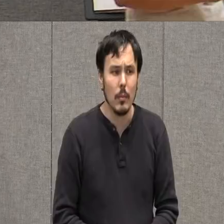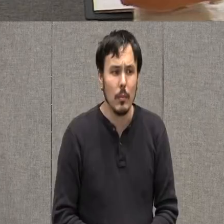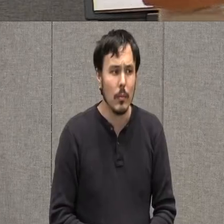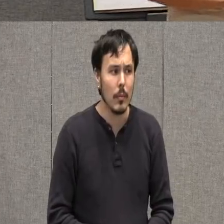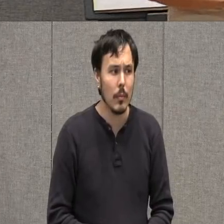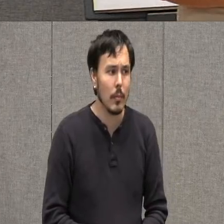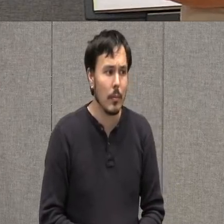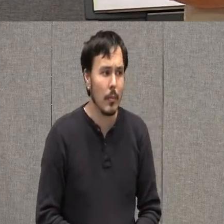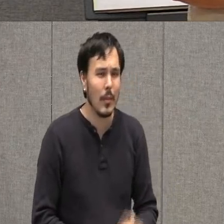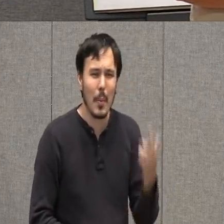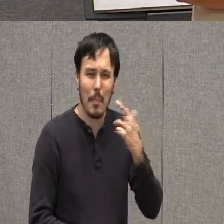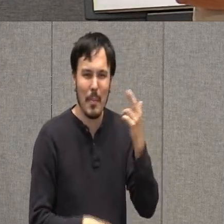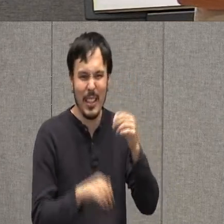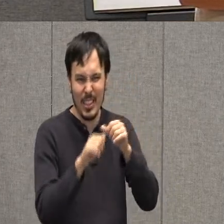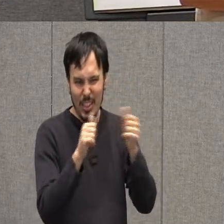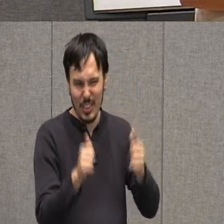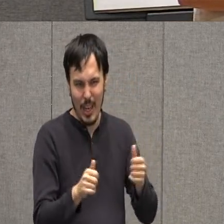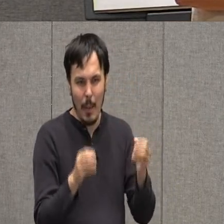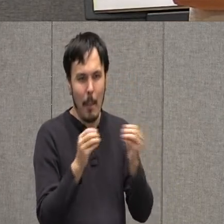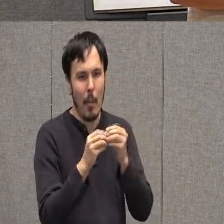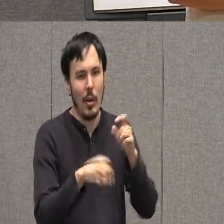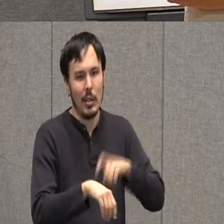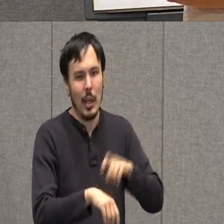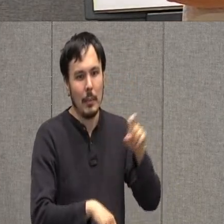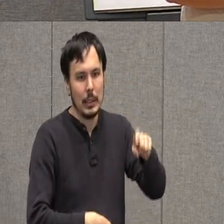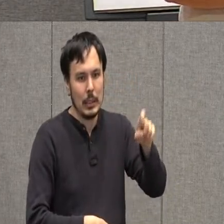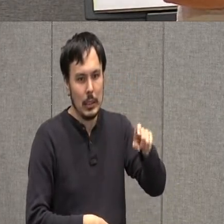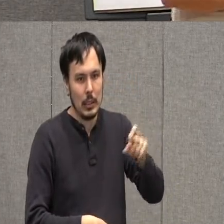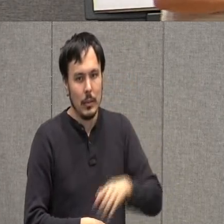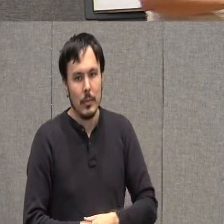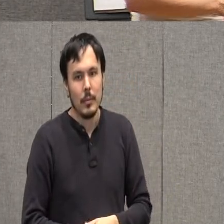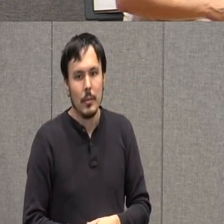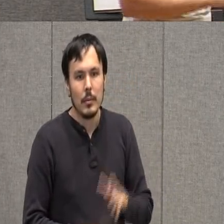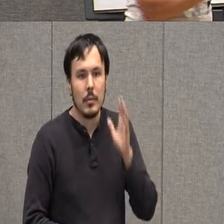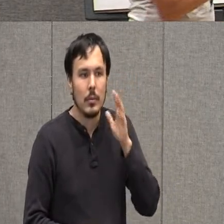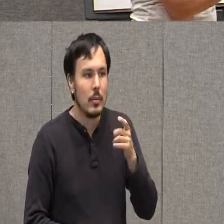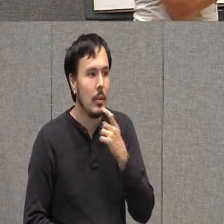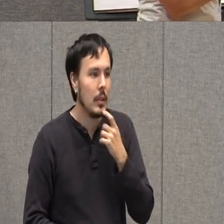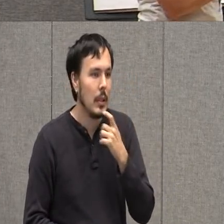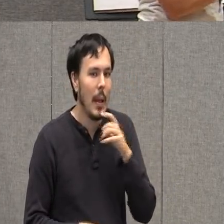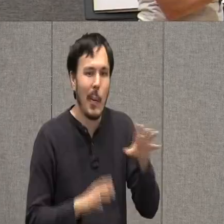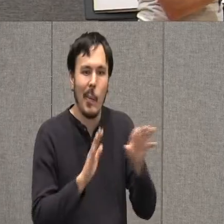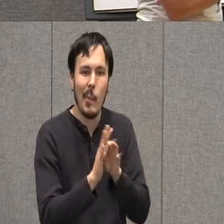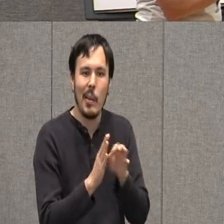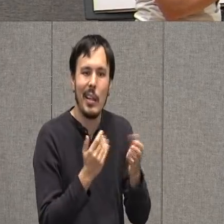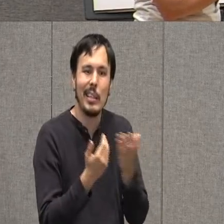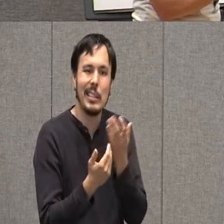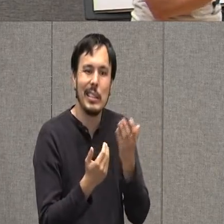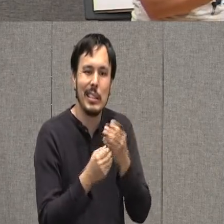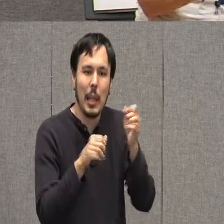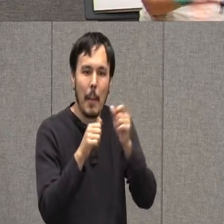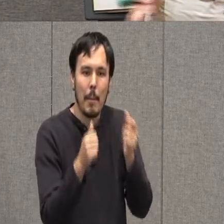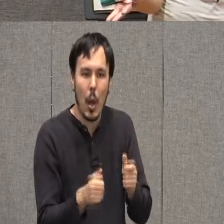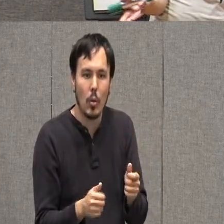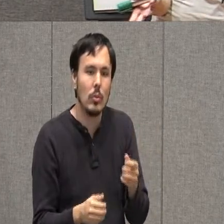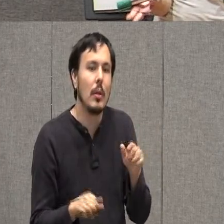Since we're doing shapes, we need a little bit more time. So I'm gonna say pick an easy pose so you can hold it 'cause it may be a couple minutes.